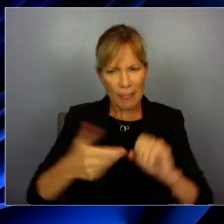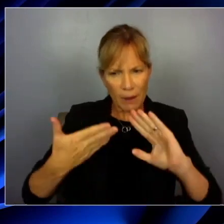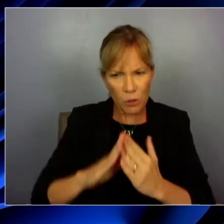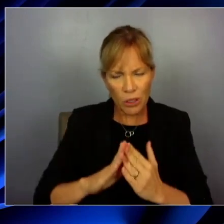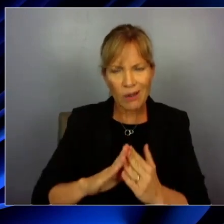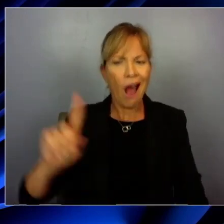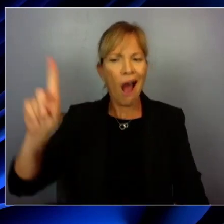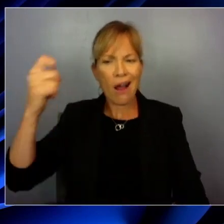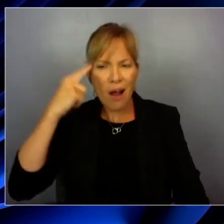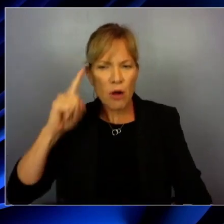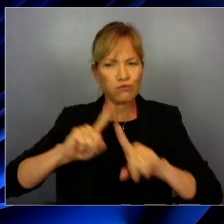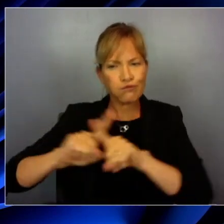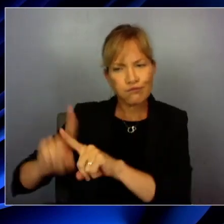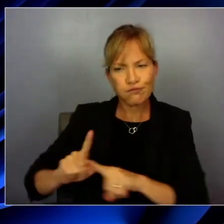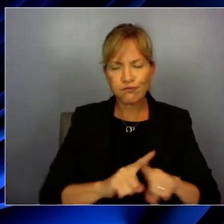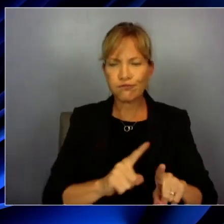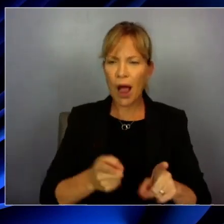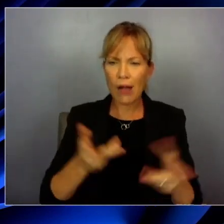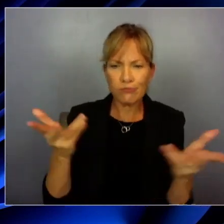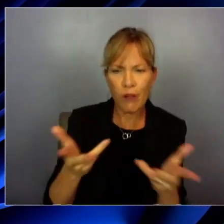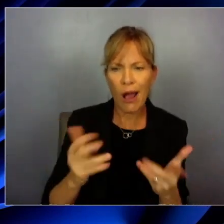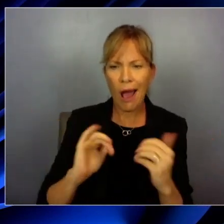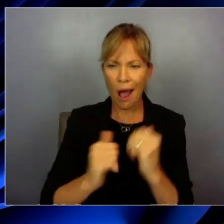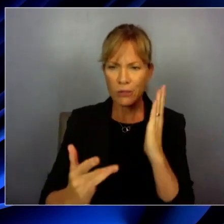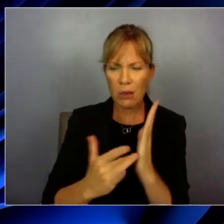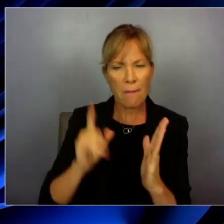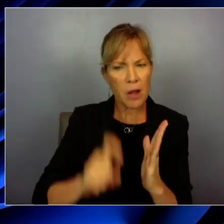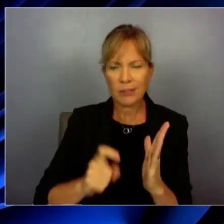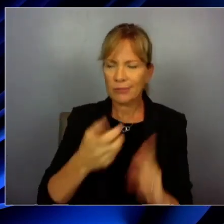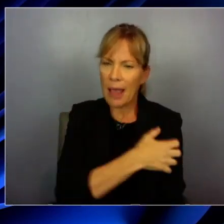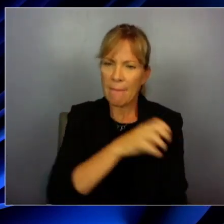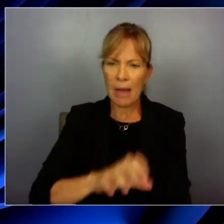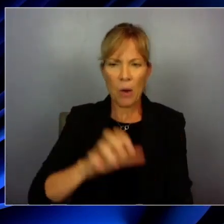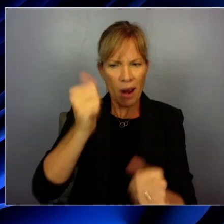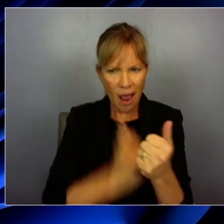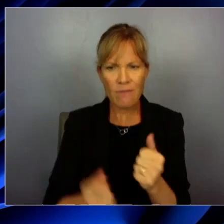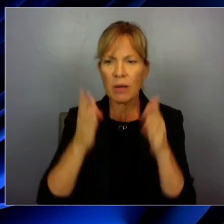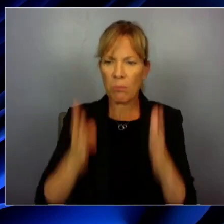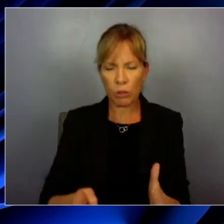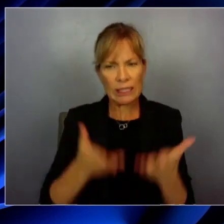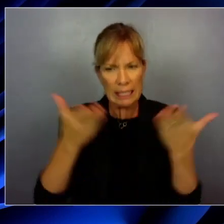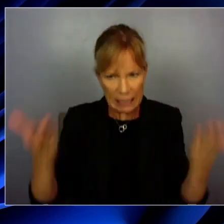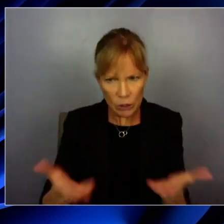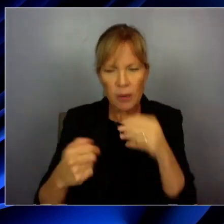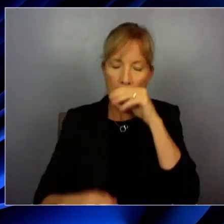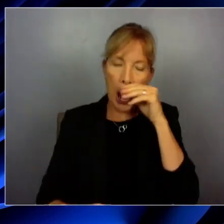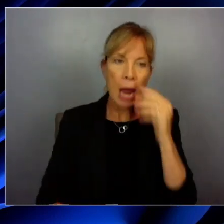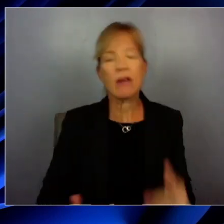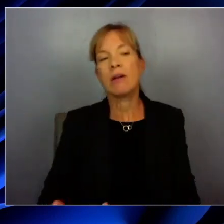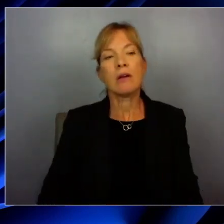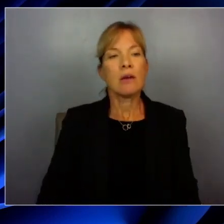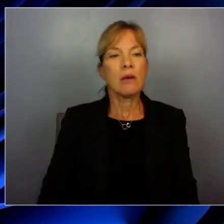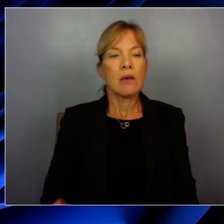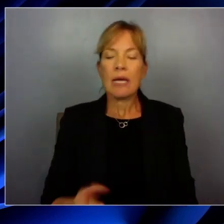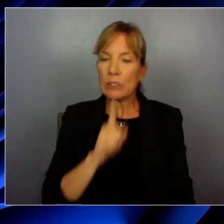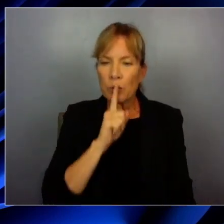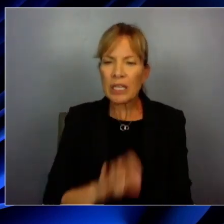how technology has to empower every person on the planet. It's critically important when we think about digital transformation